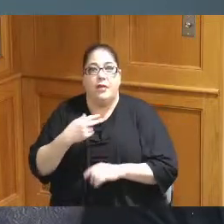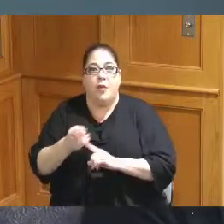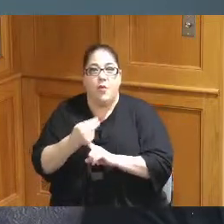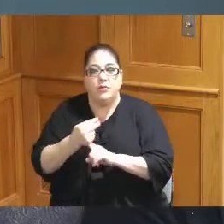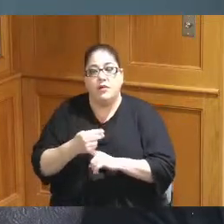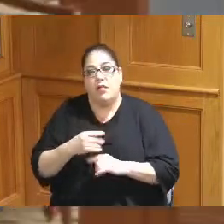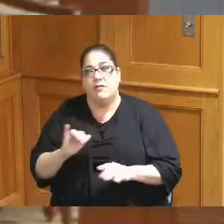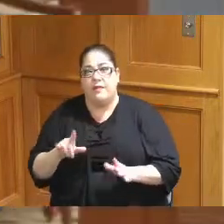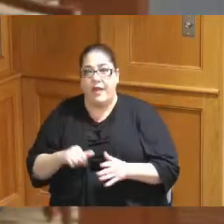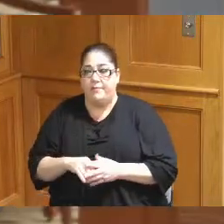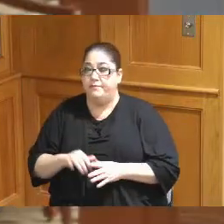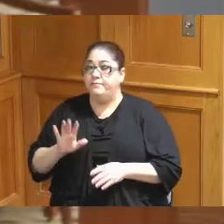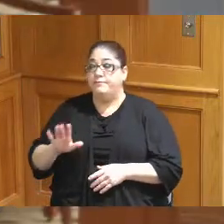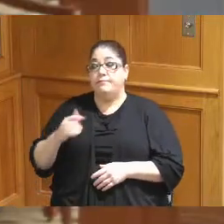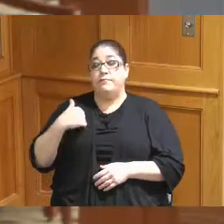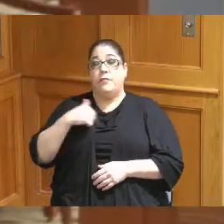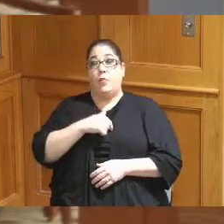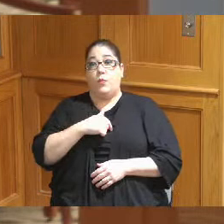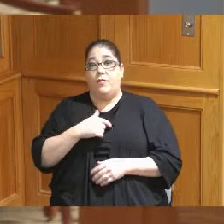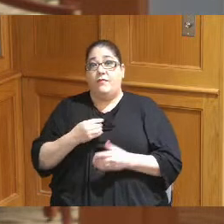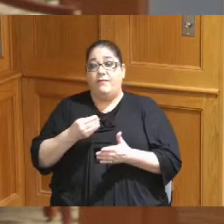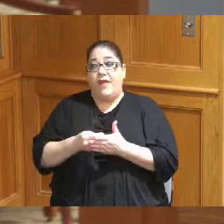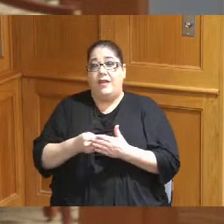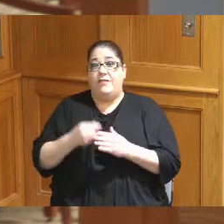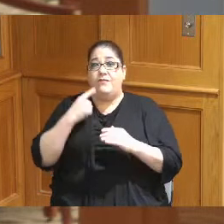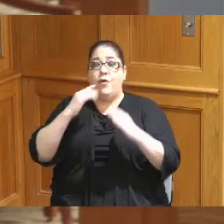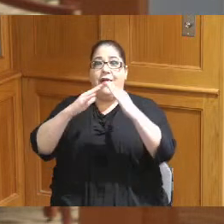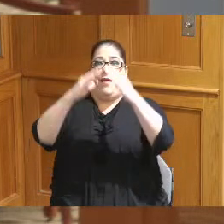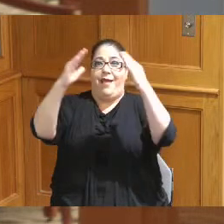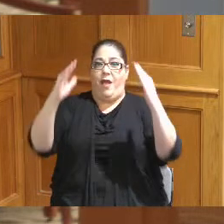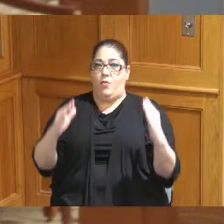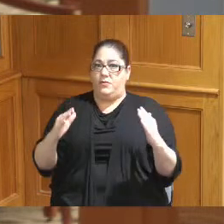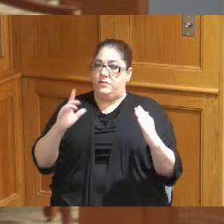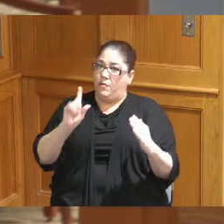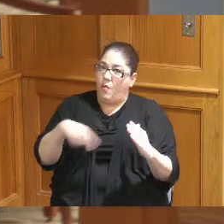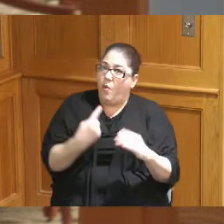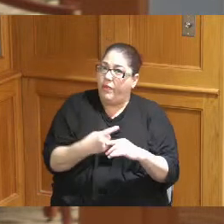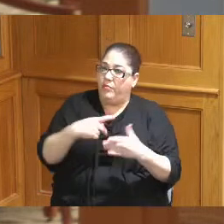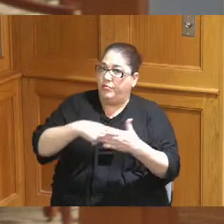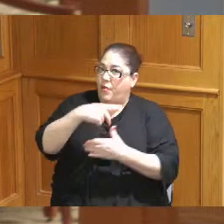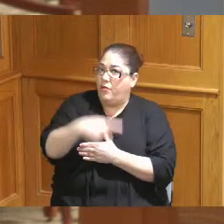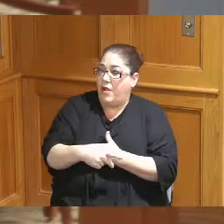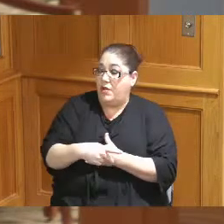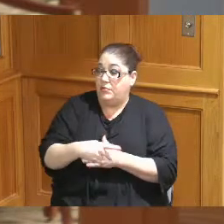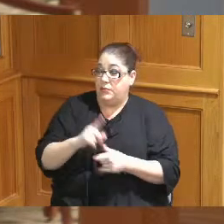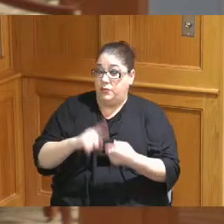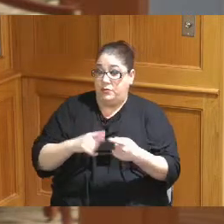of the funding that we Administer is for housing programs and they to the best of my knowledge do